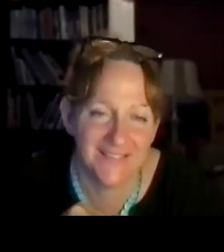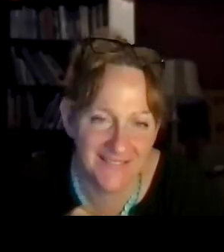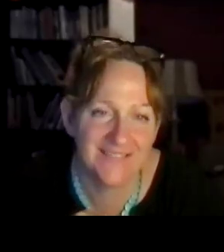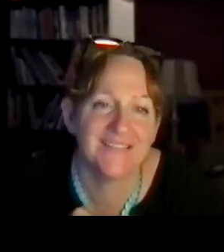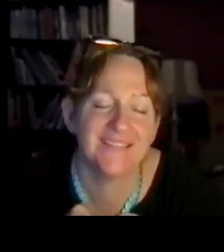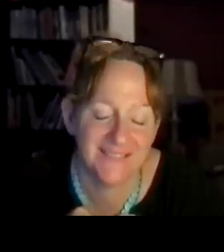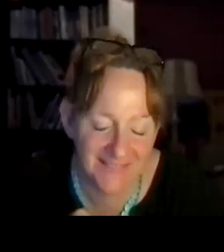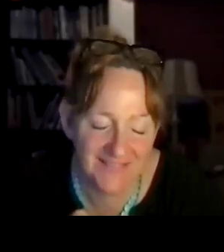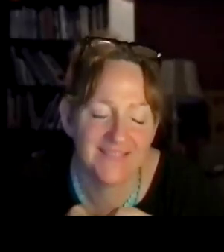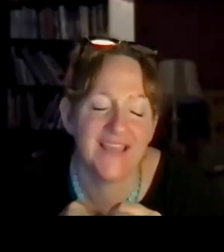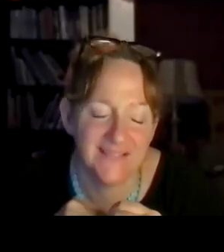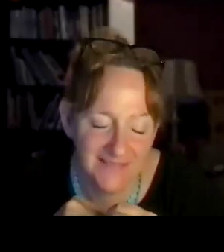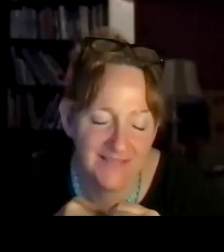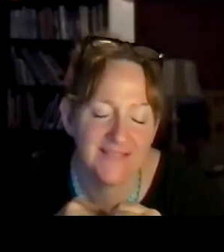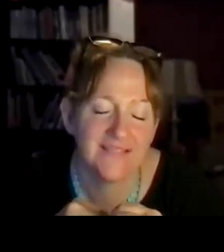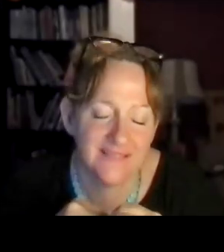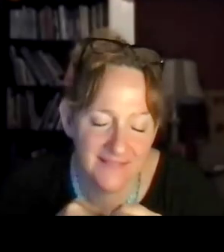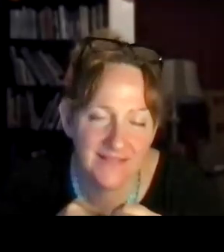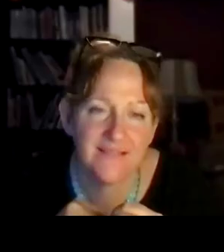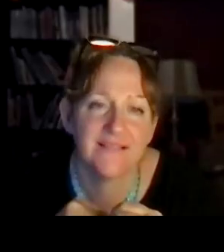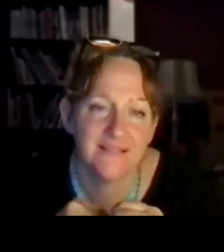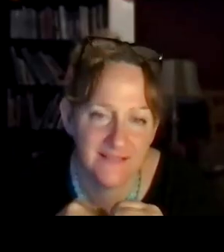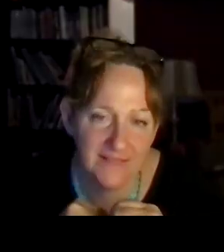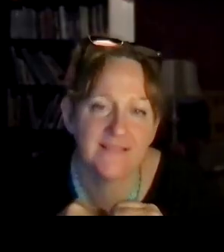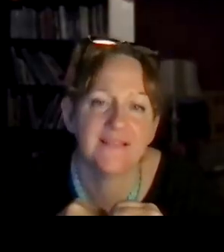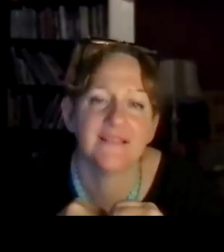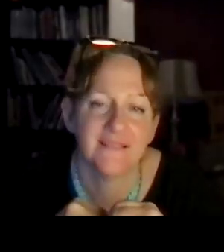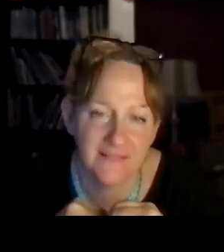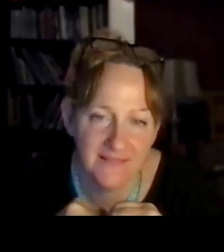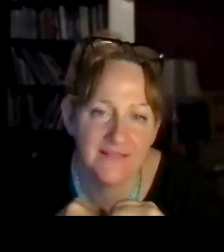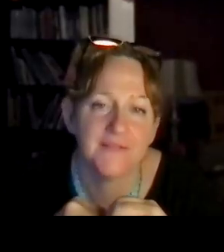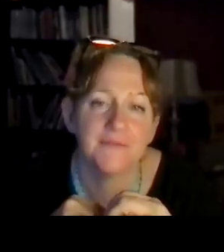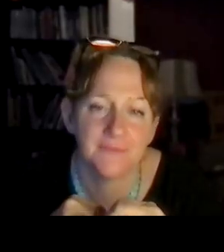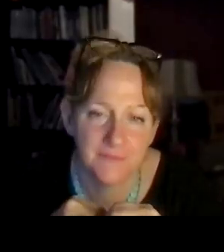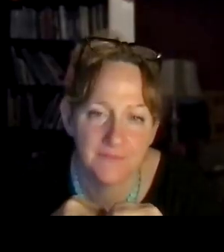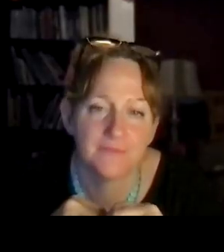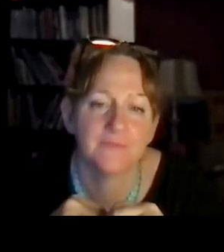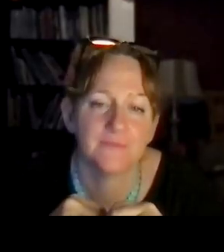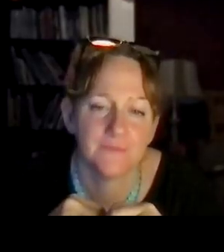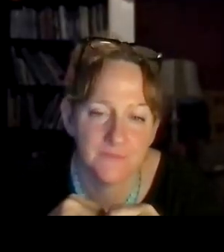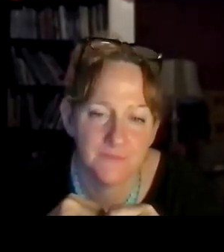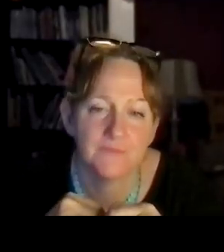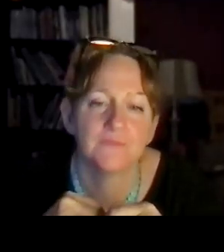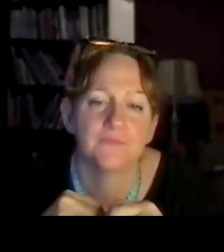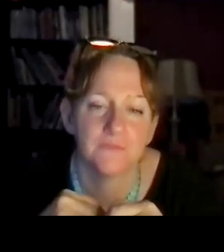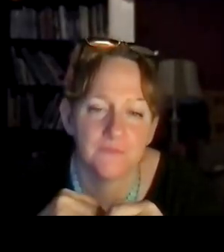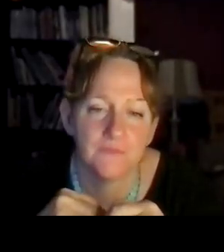iPhone: To be able to see, and then and then the other thing iPhone: I wish iPhone: I really wish.